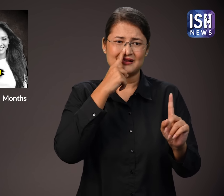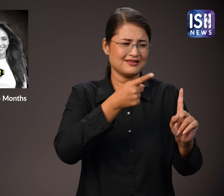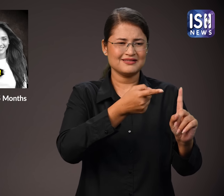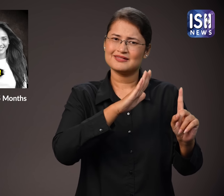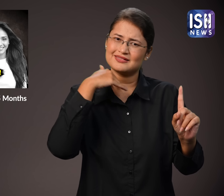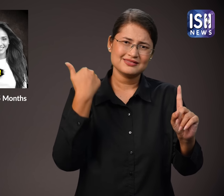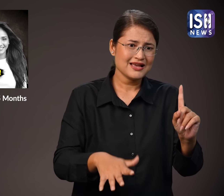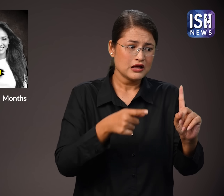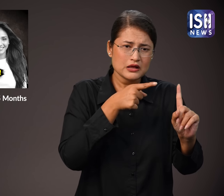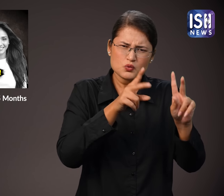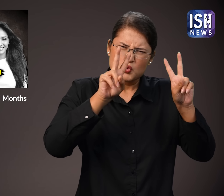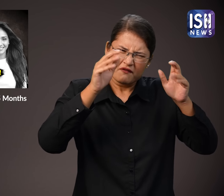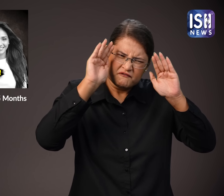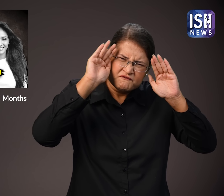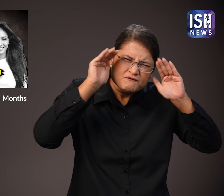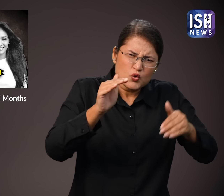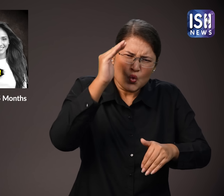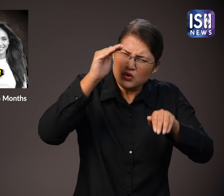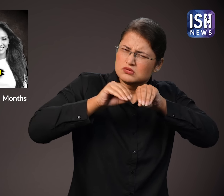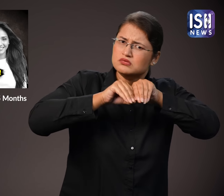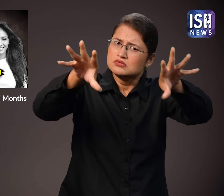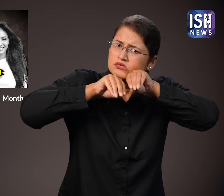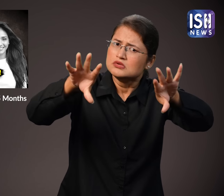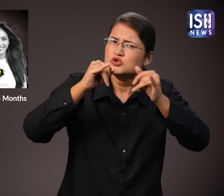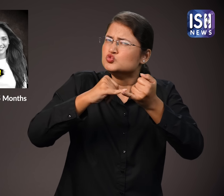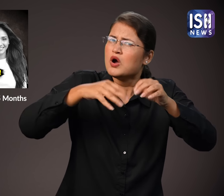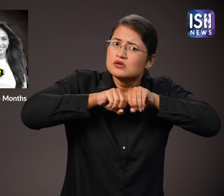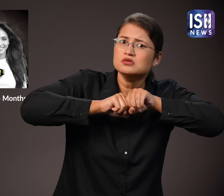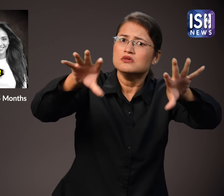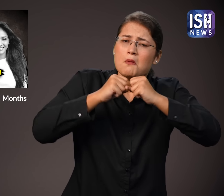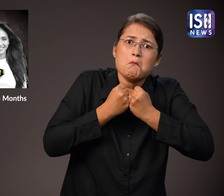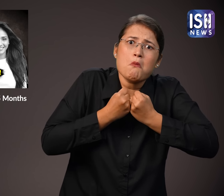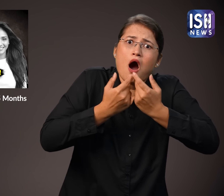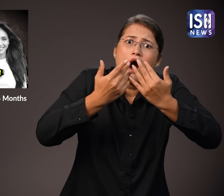The death of Twisha Sharma has become a major topic across news channels and social media.